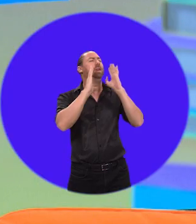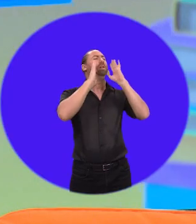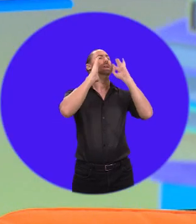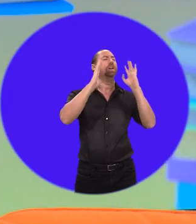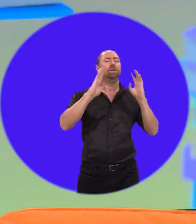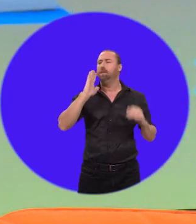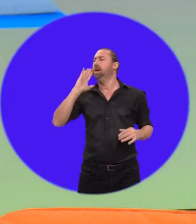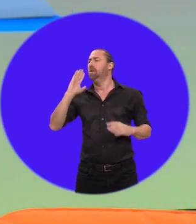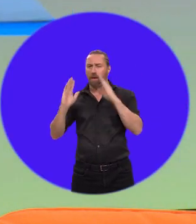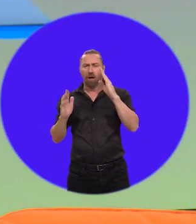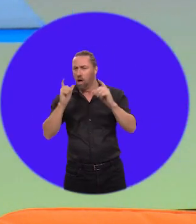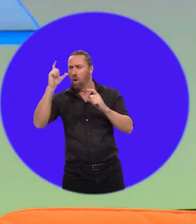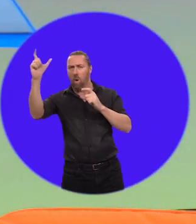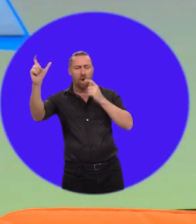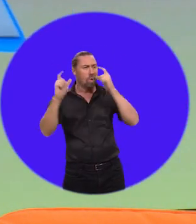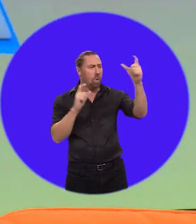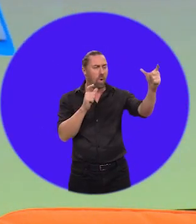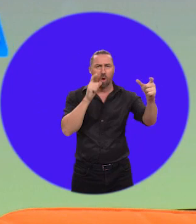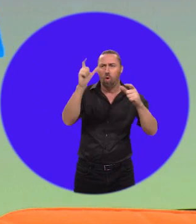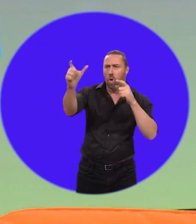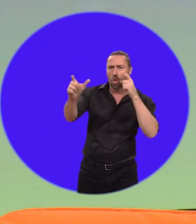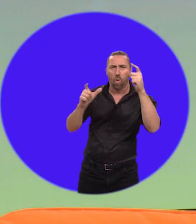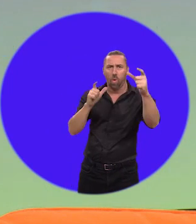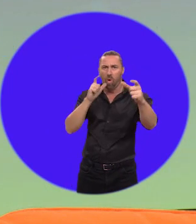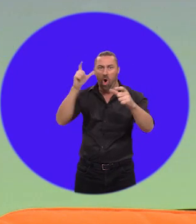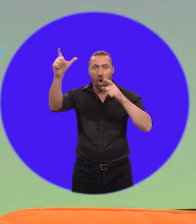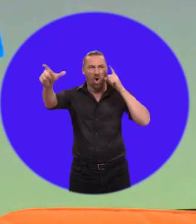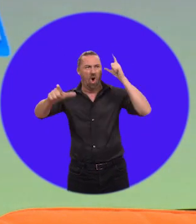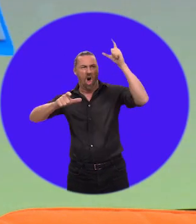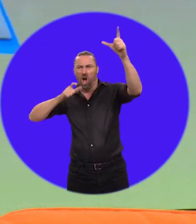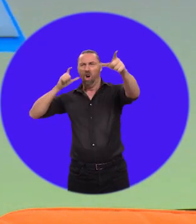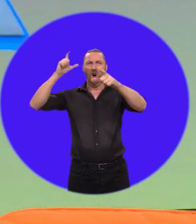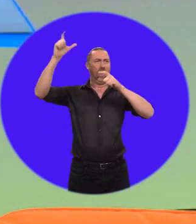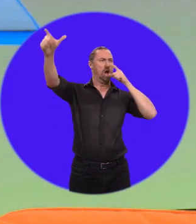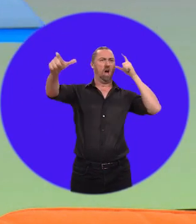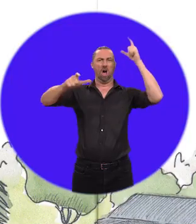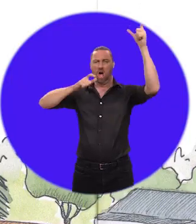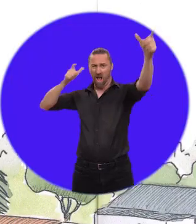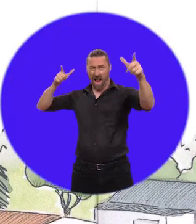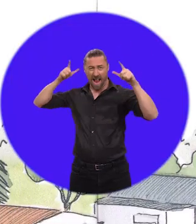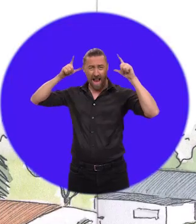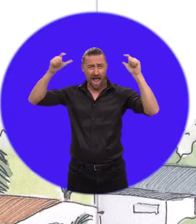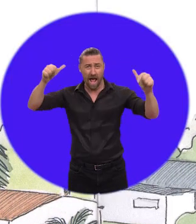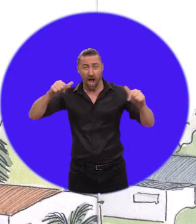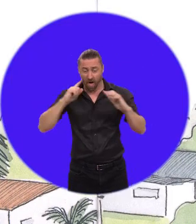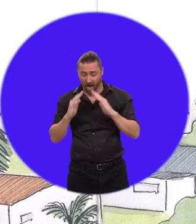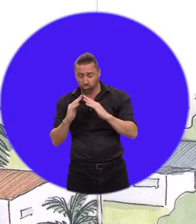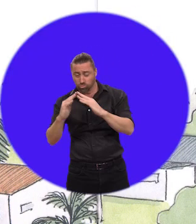"Mary, Mary?" Their calls grew louder and louder. Until the whole neighborhood